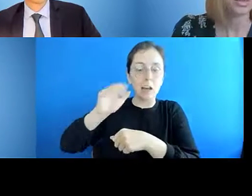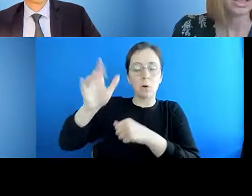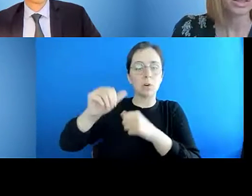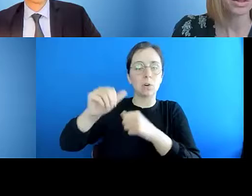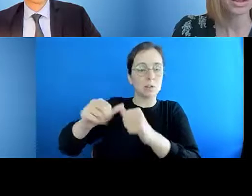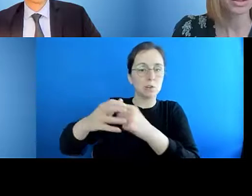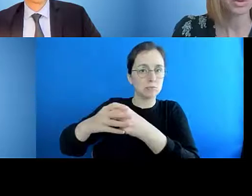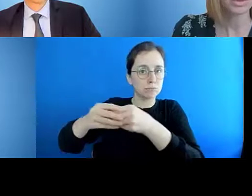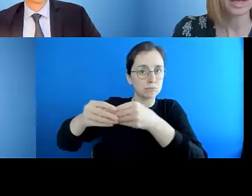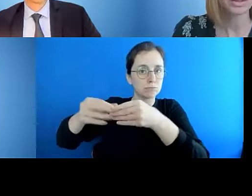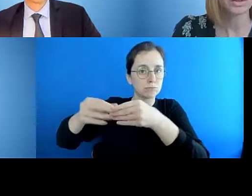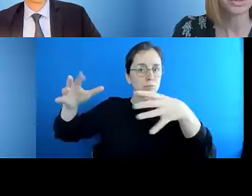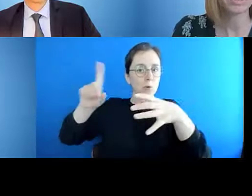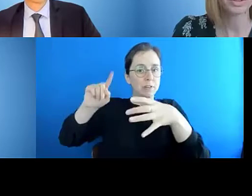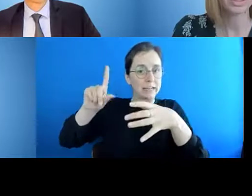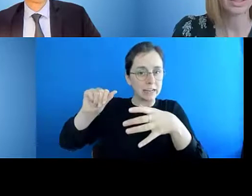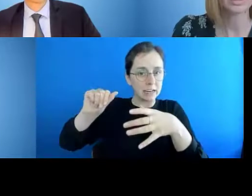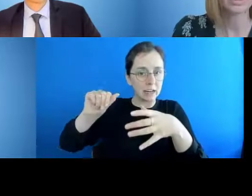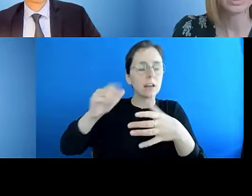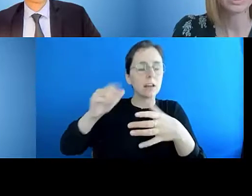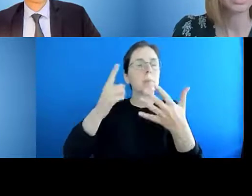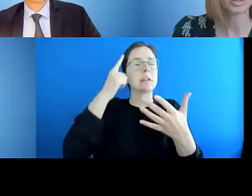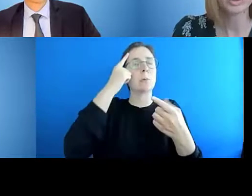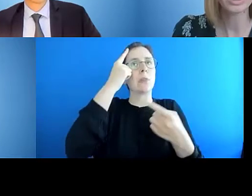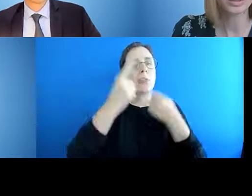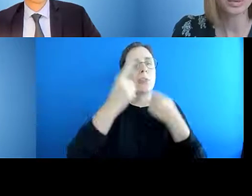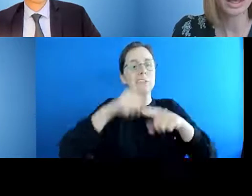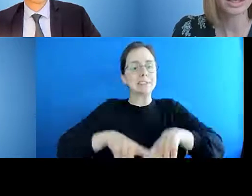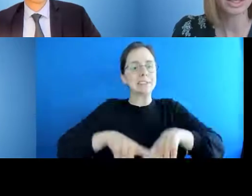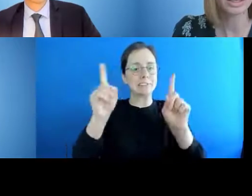you might need to think through that a little differently than a completely new project,